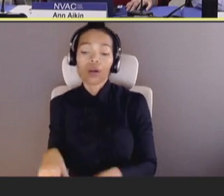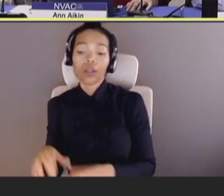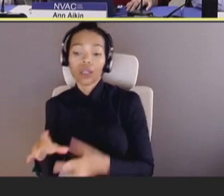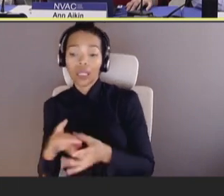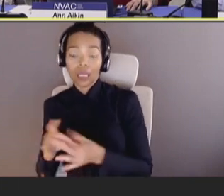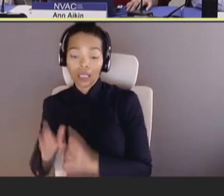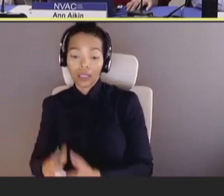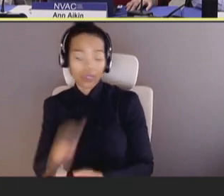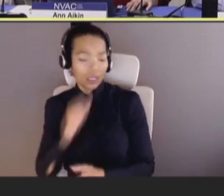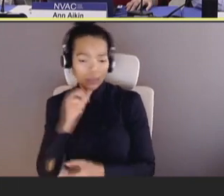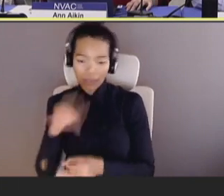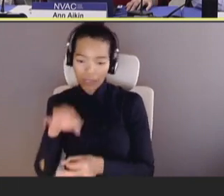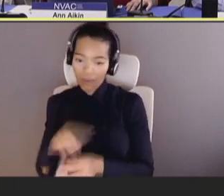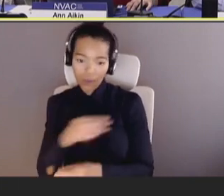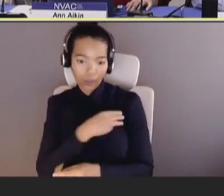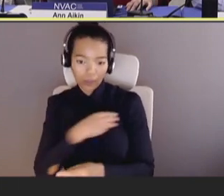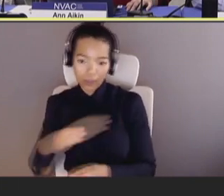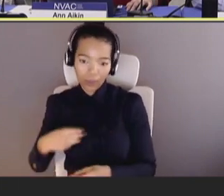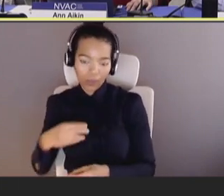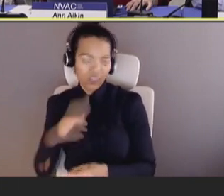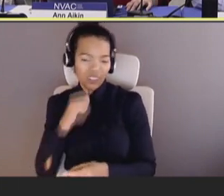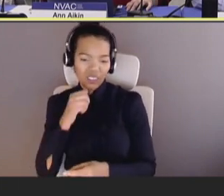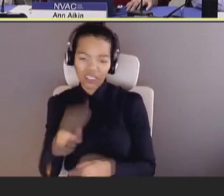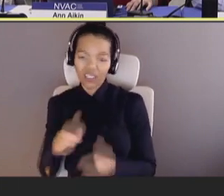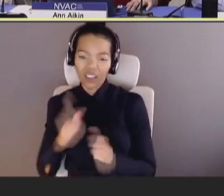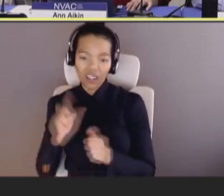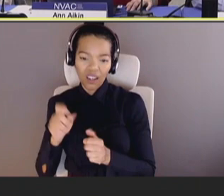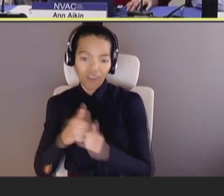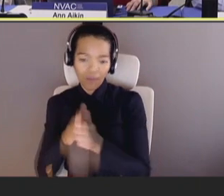and are not subject to the same FACA rules as the voting members.